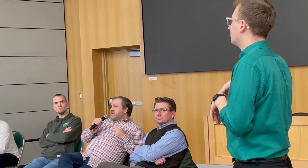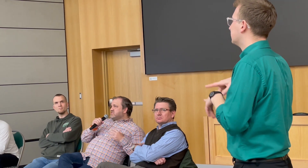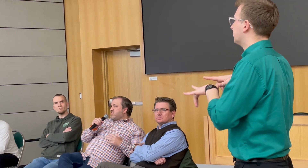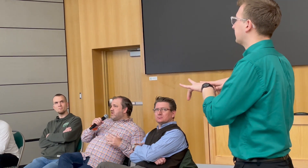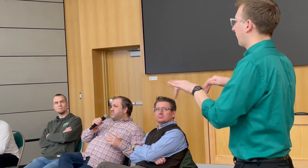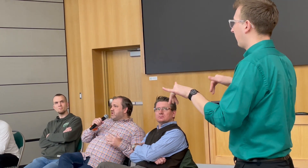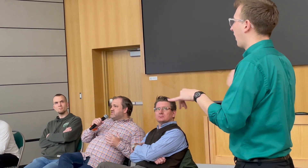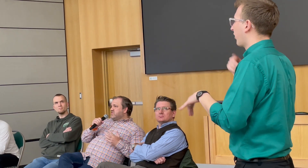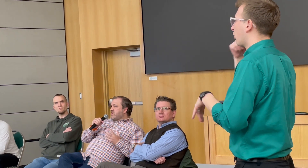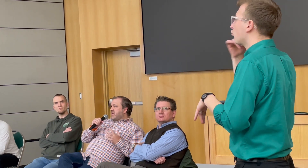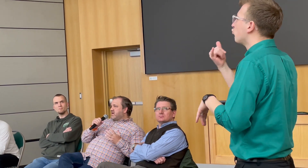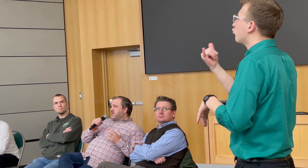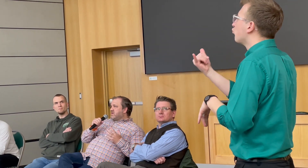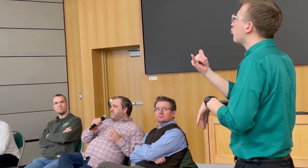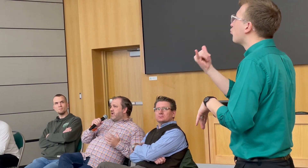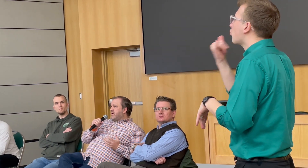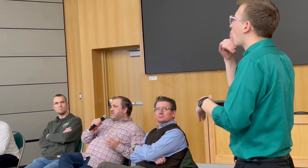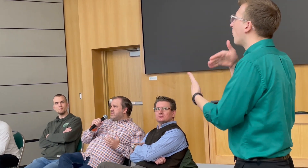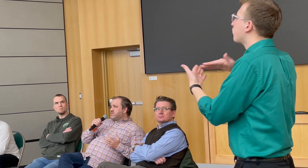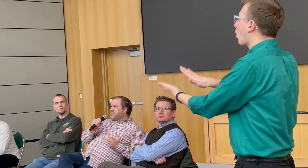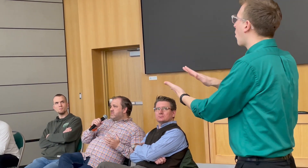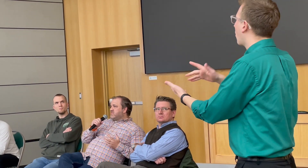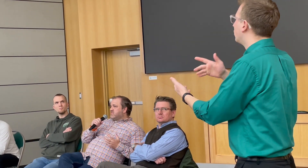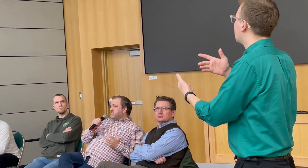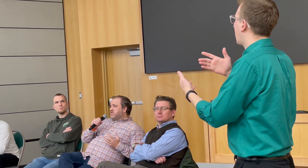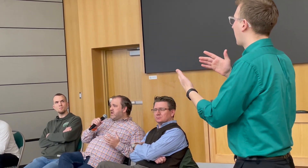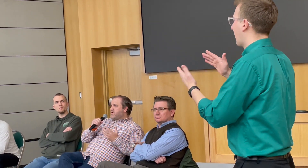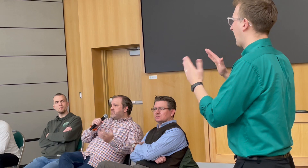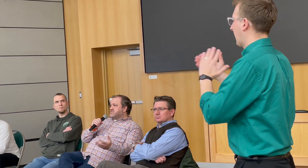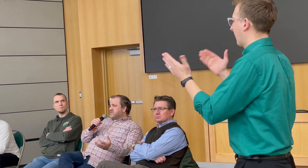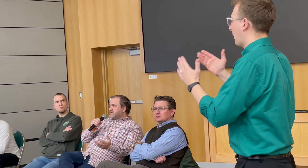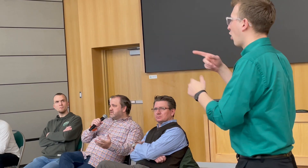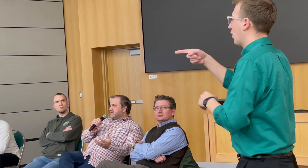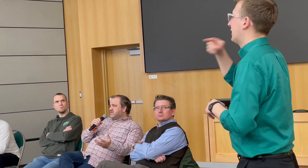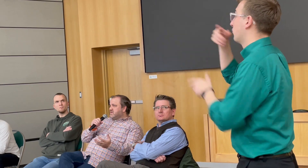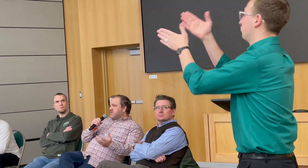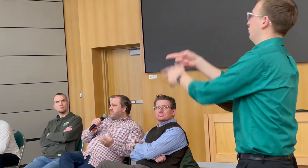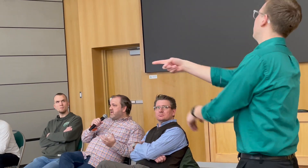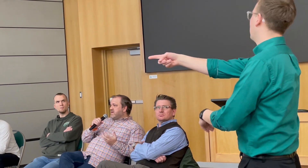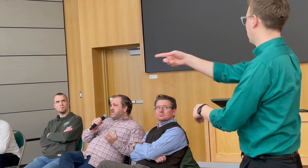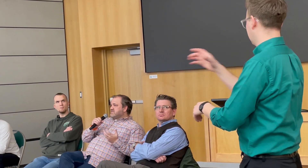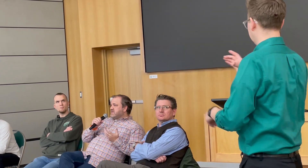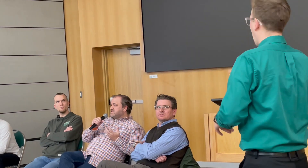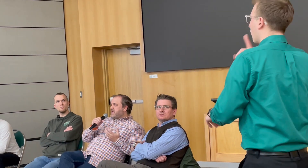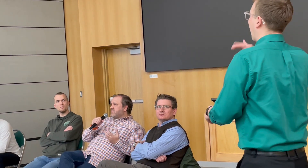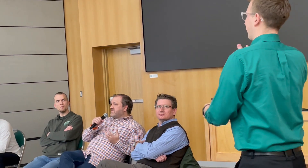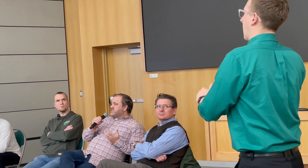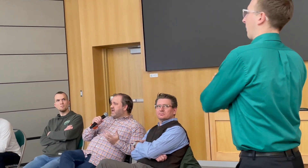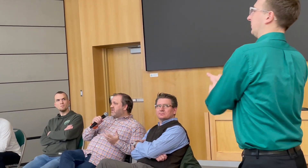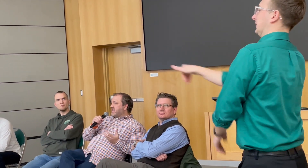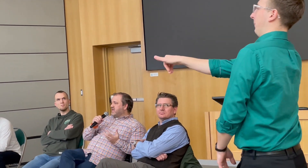it's the wrong approach to try to compare it to a hearing person to me it's about functionality